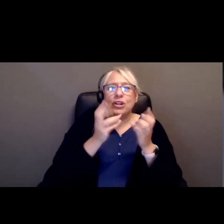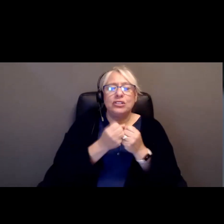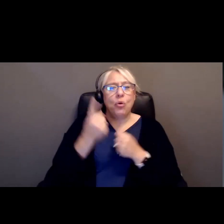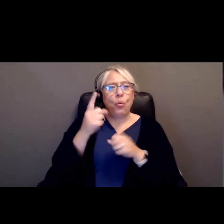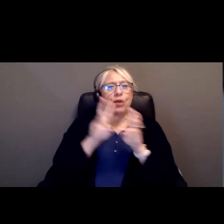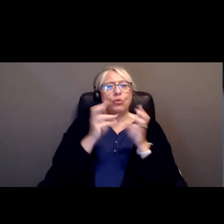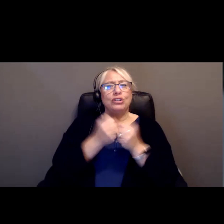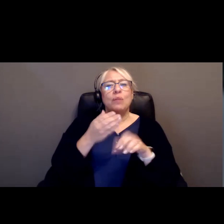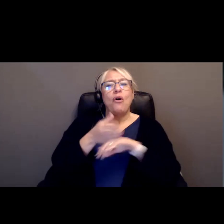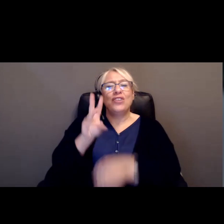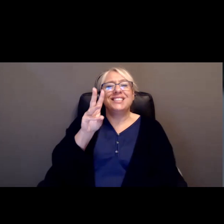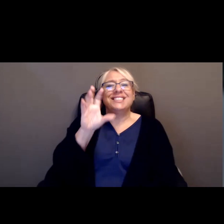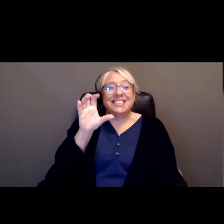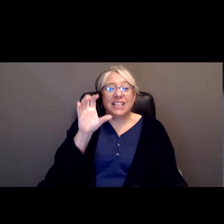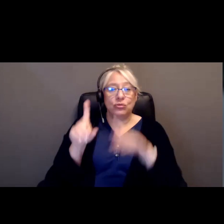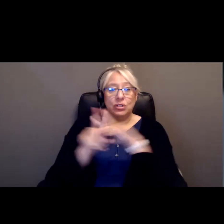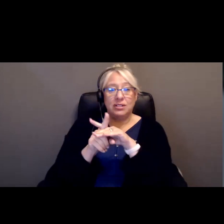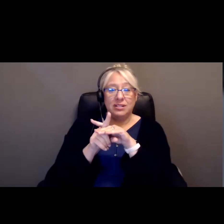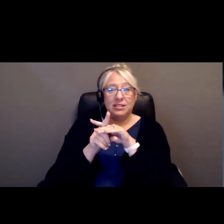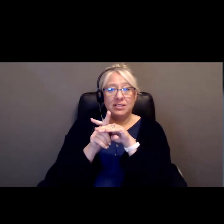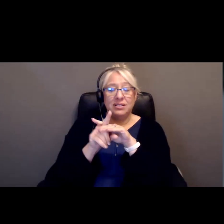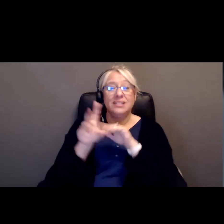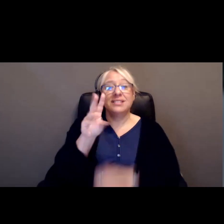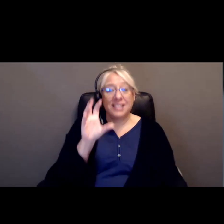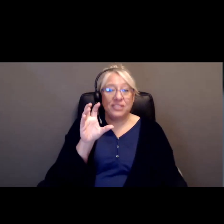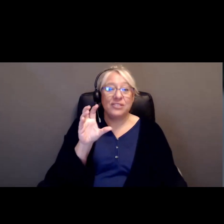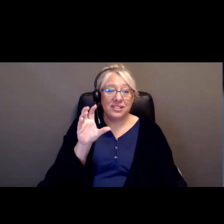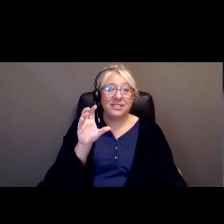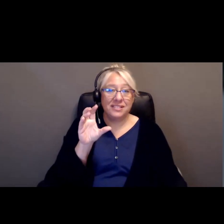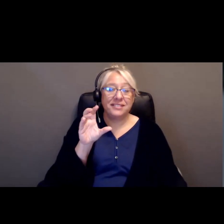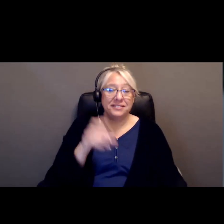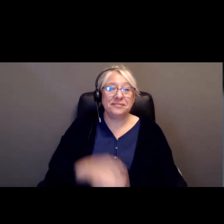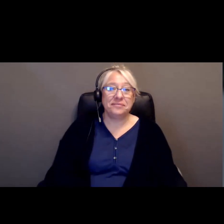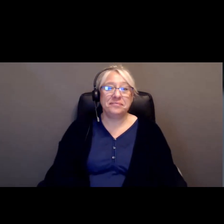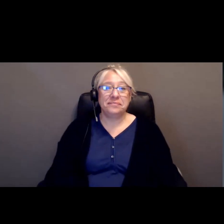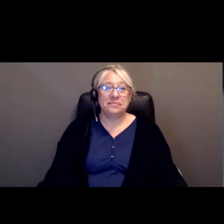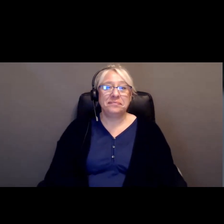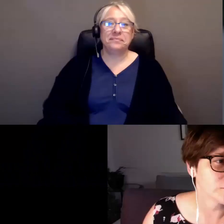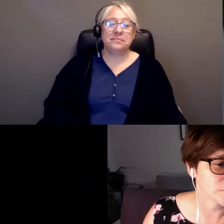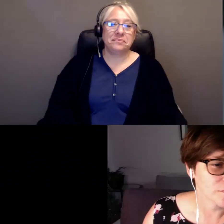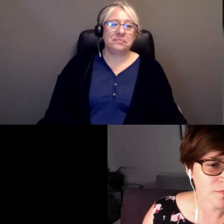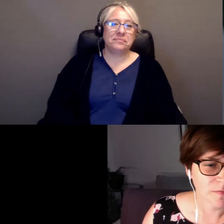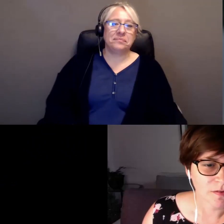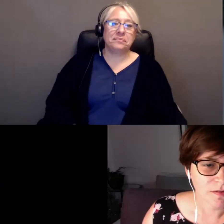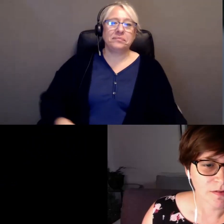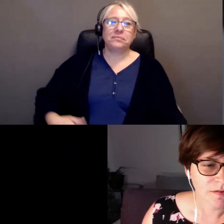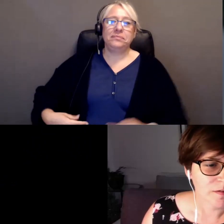600 people in attendance. >> DR. JEN RINALDI: